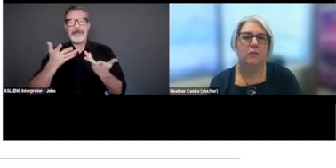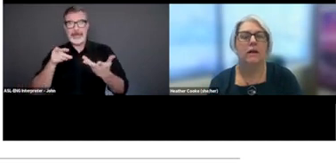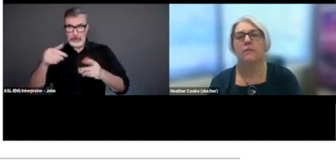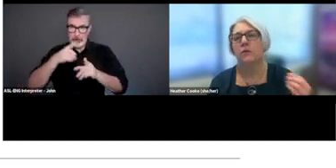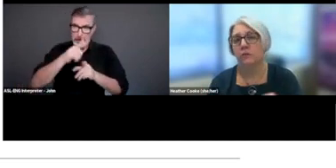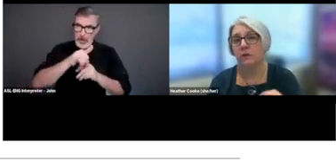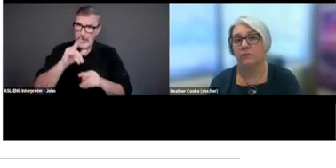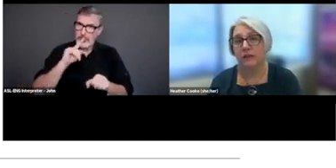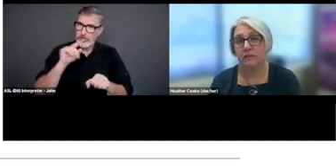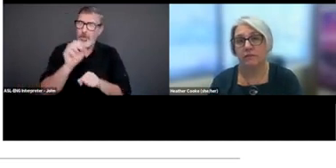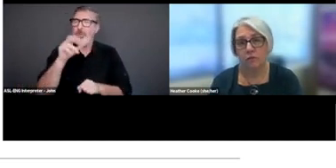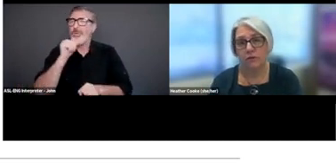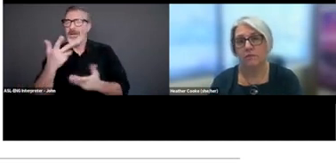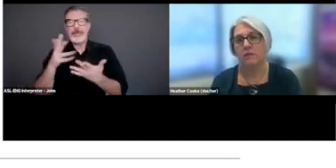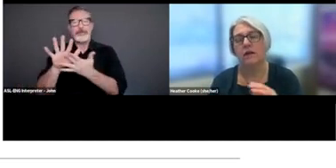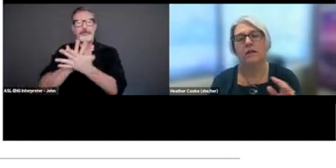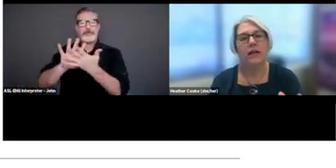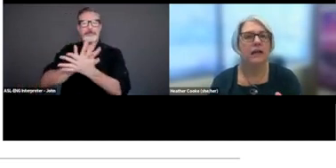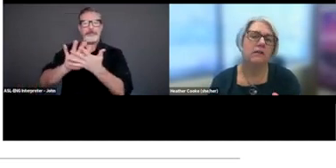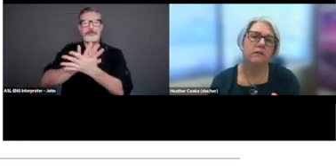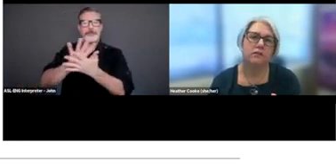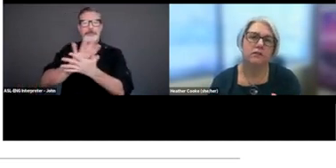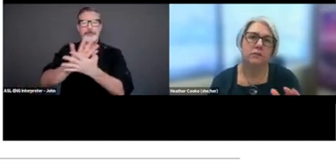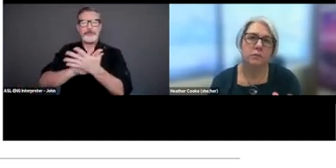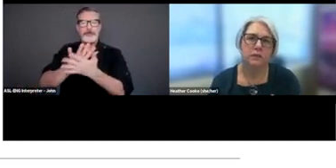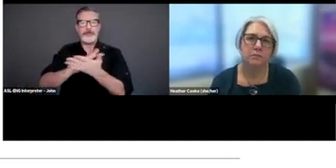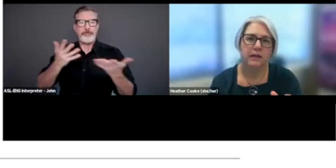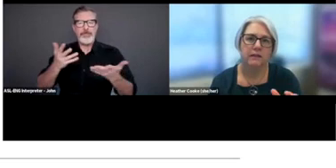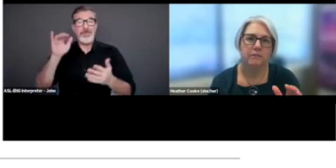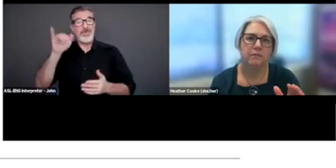considered one of the most pervasive forms of antisocial workplace